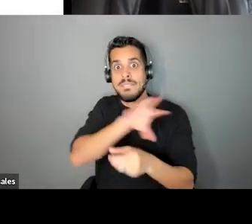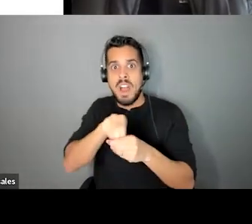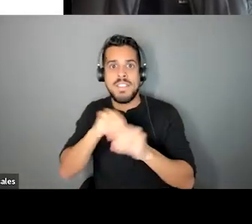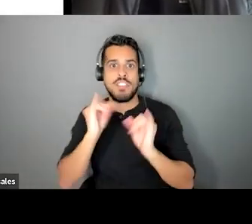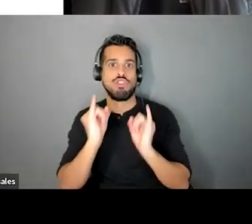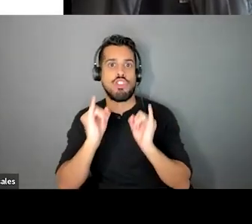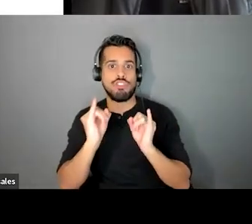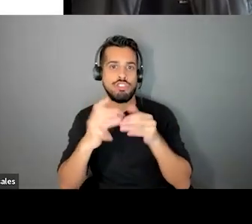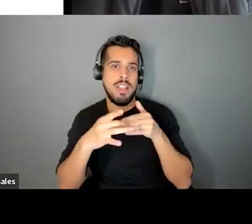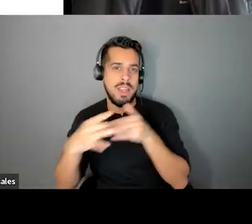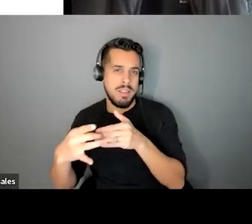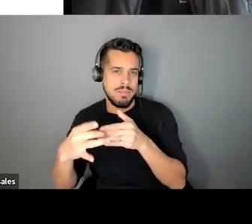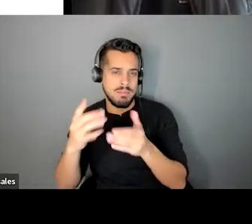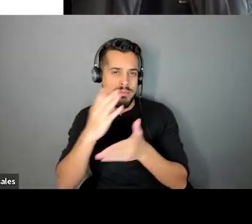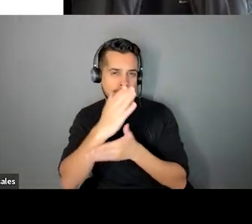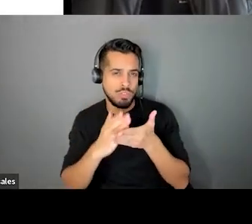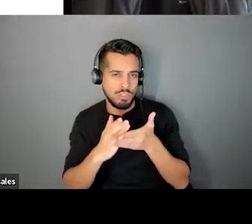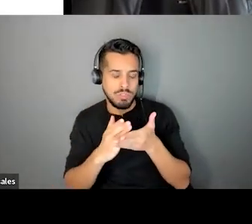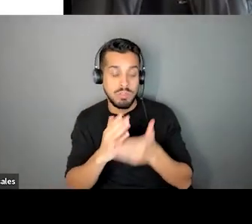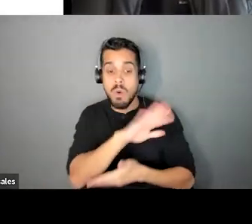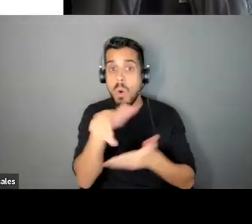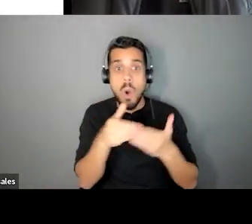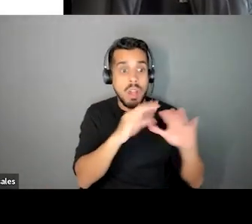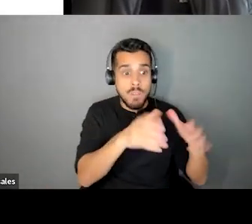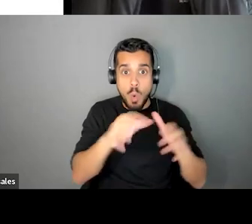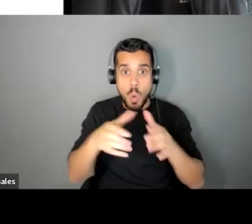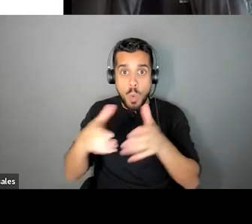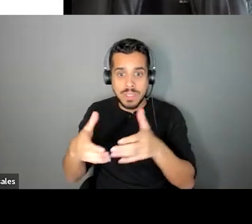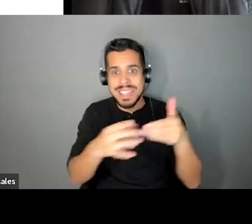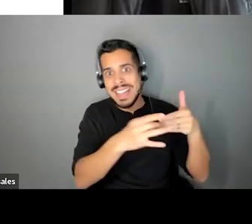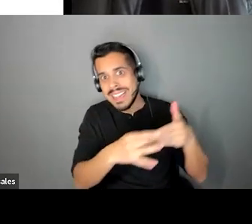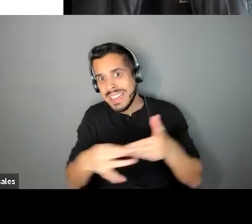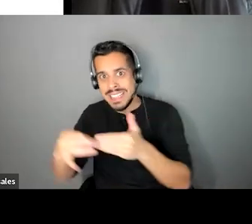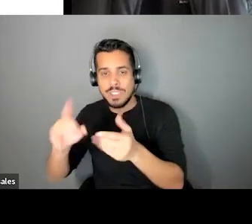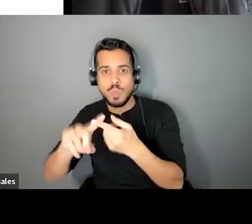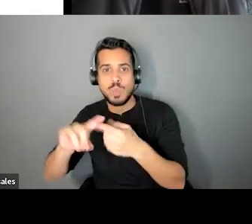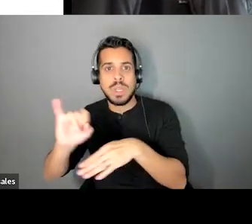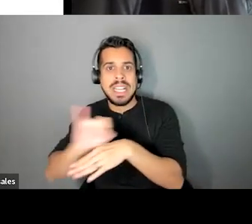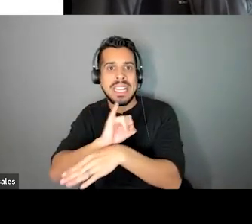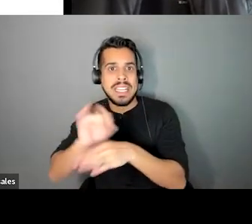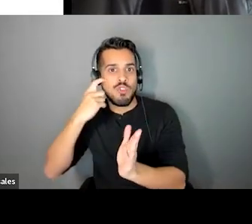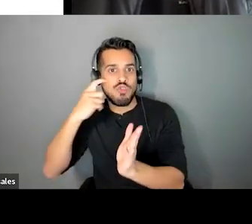Um... all of our courses lead to industry recognized certifications.